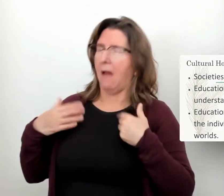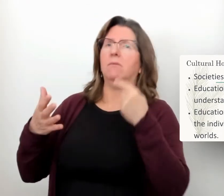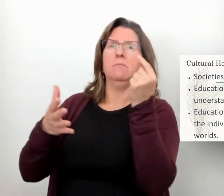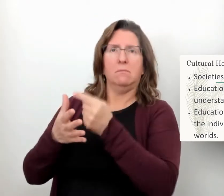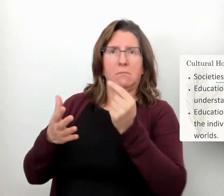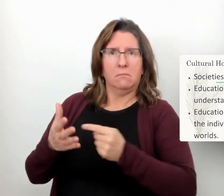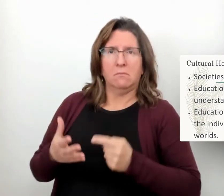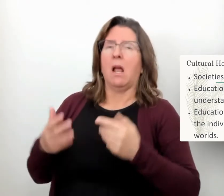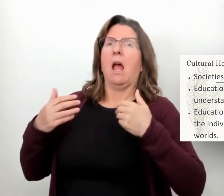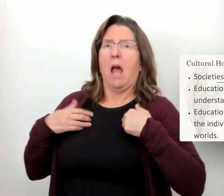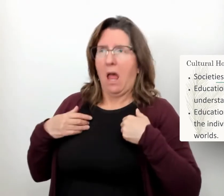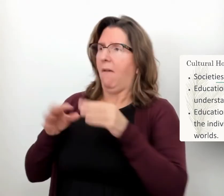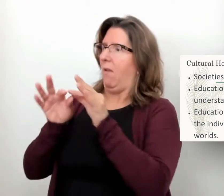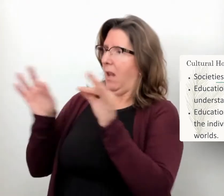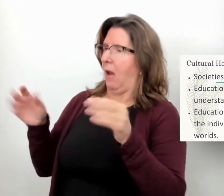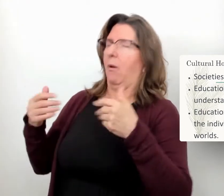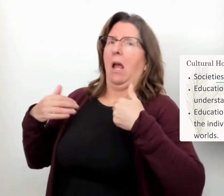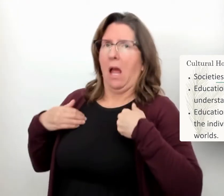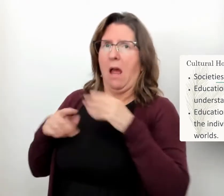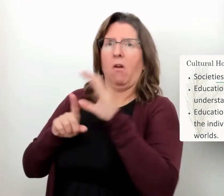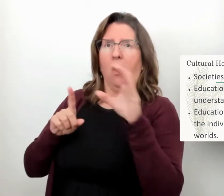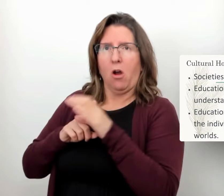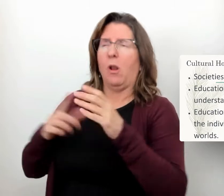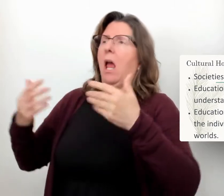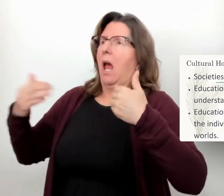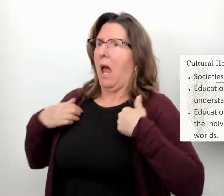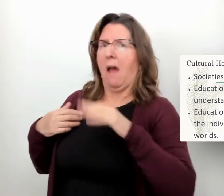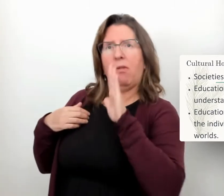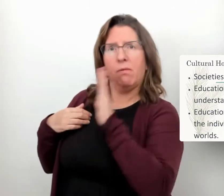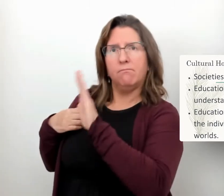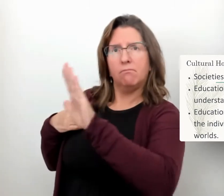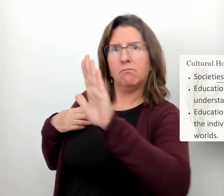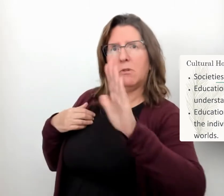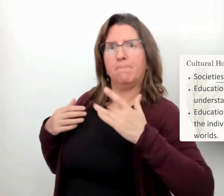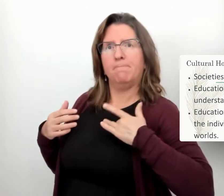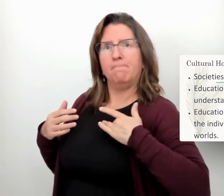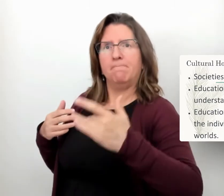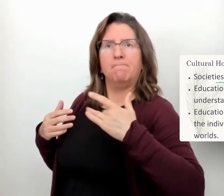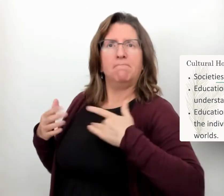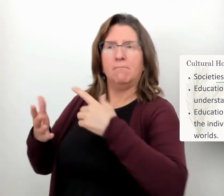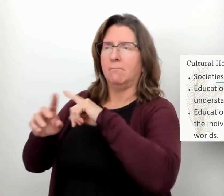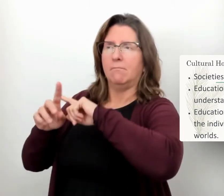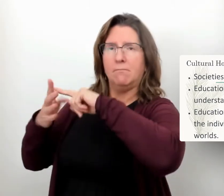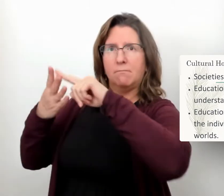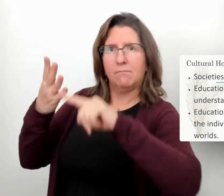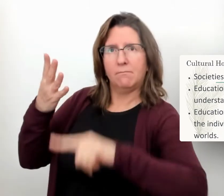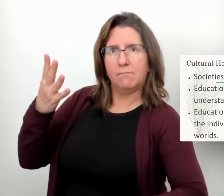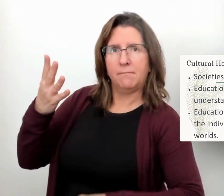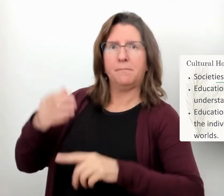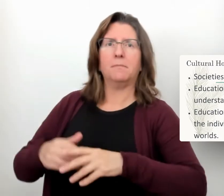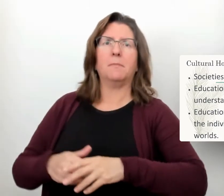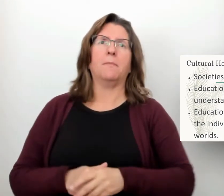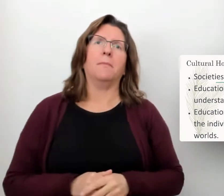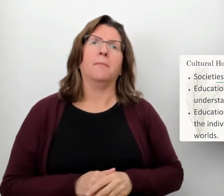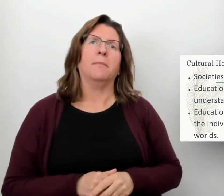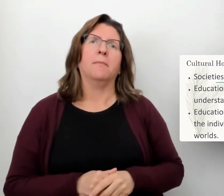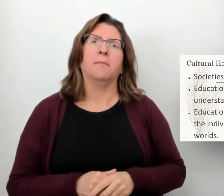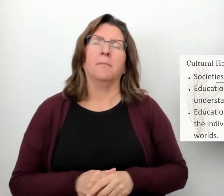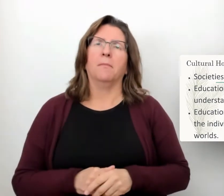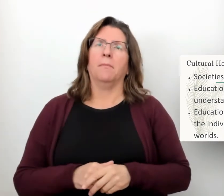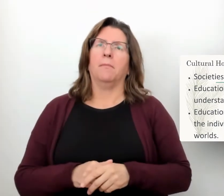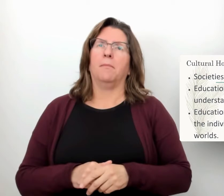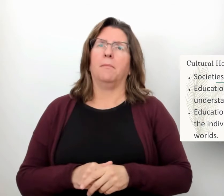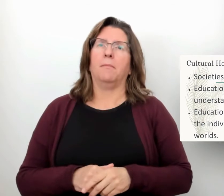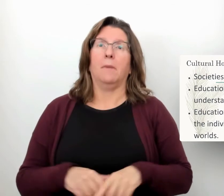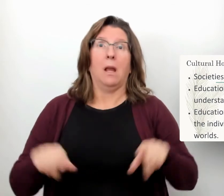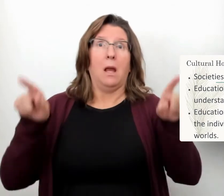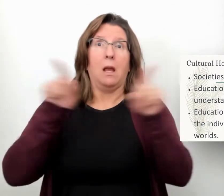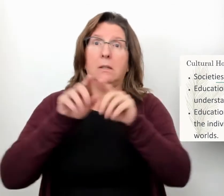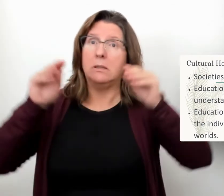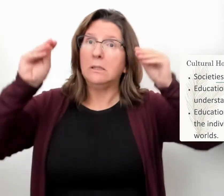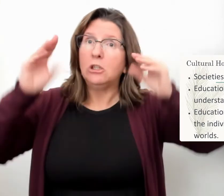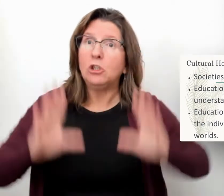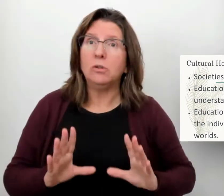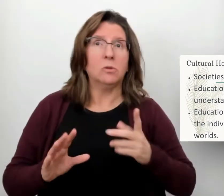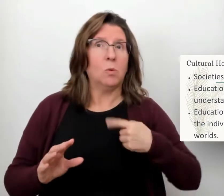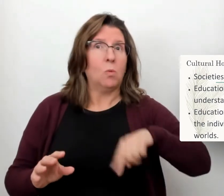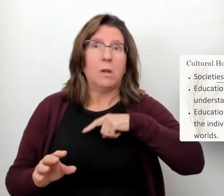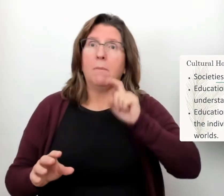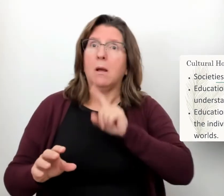They have a language identity, they have cultural norms, and all the elements that go along with these.